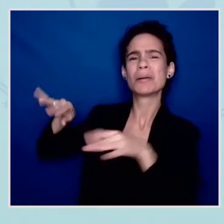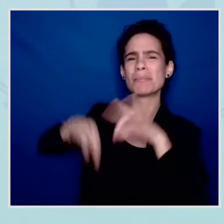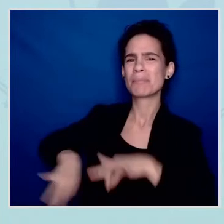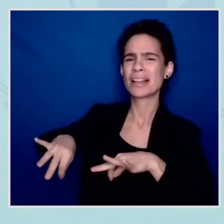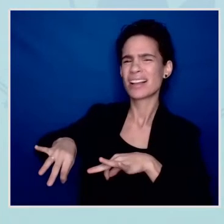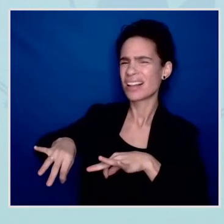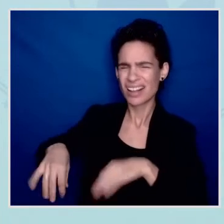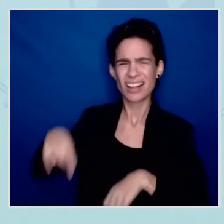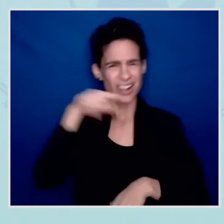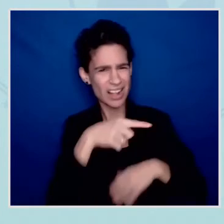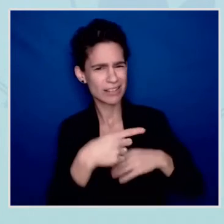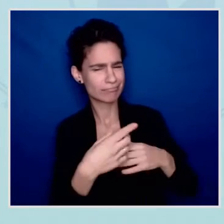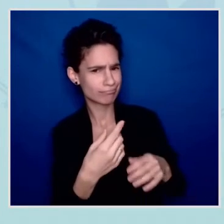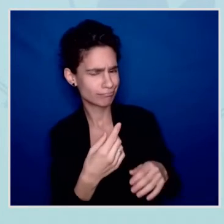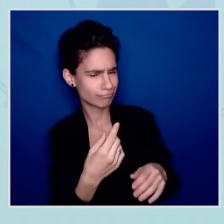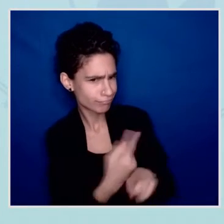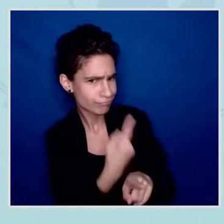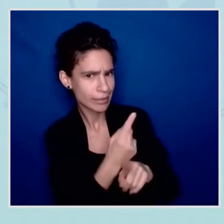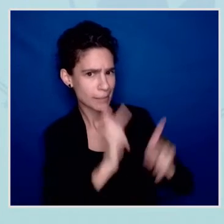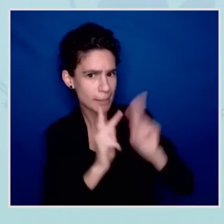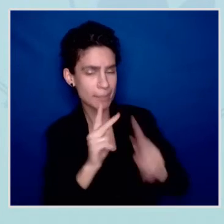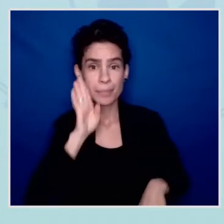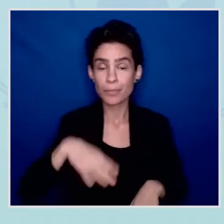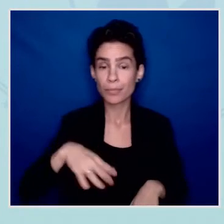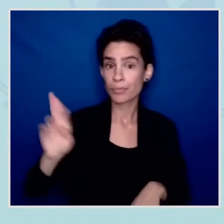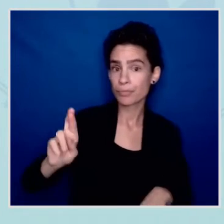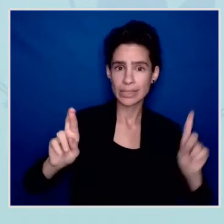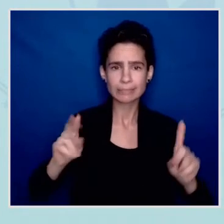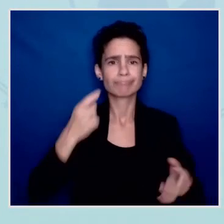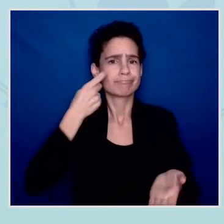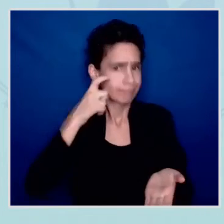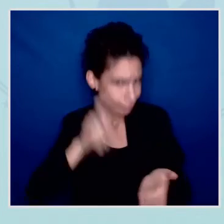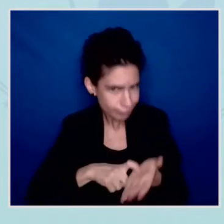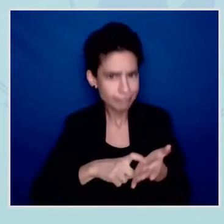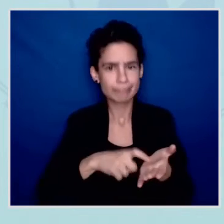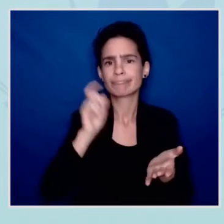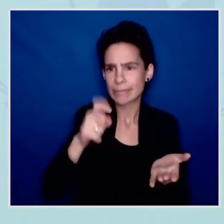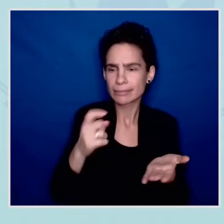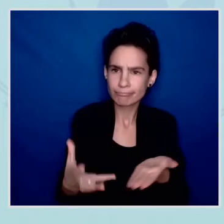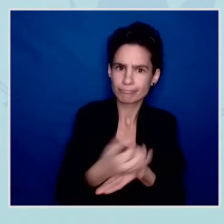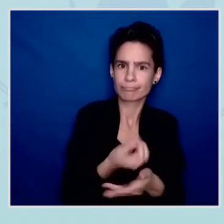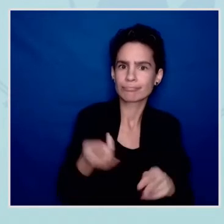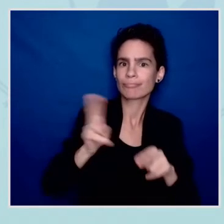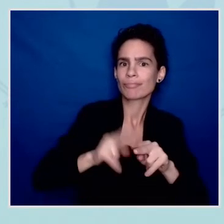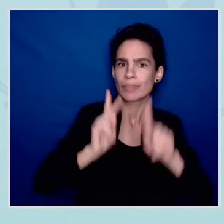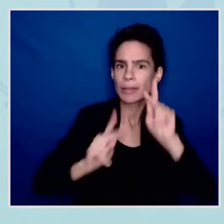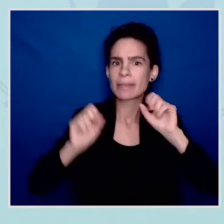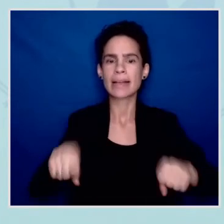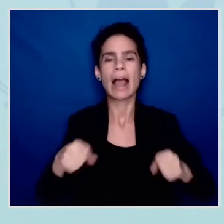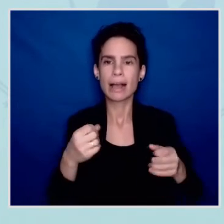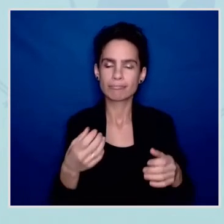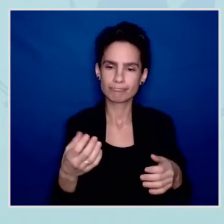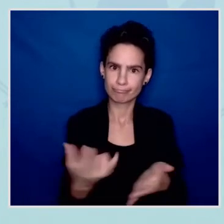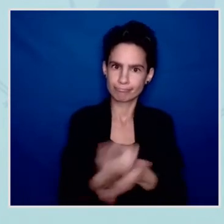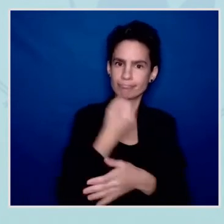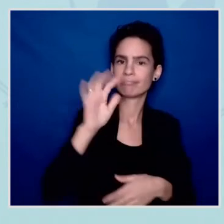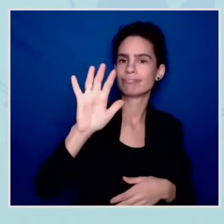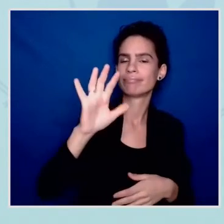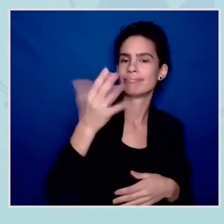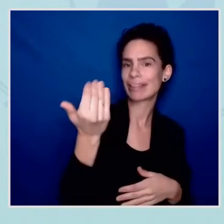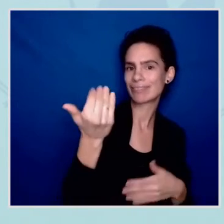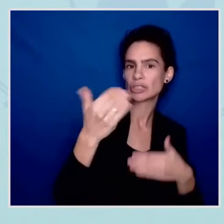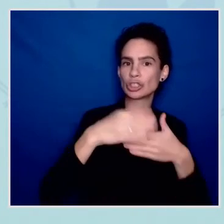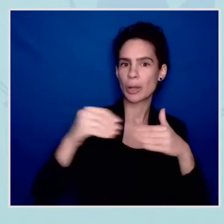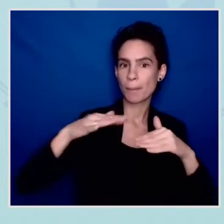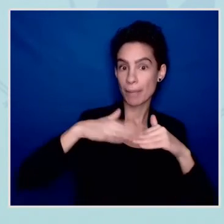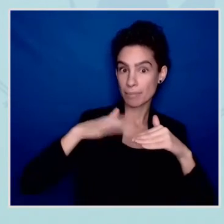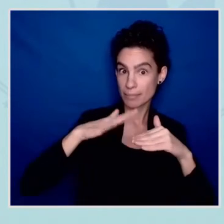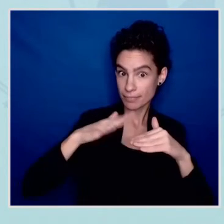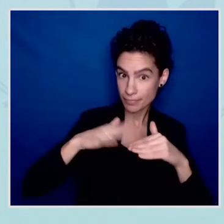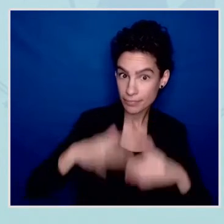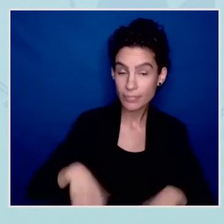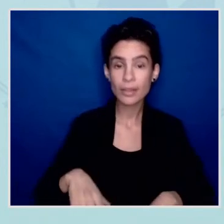MINIMUM WAGE I'VE LONG SAID